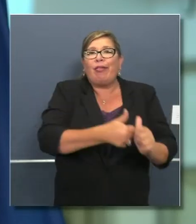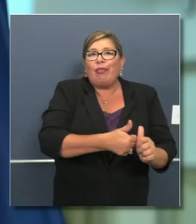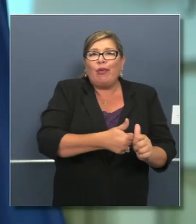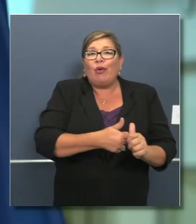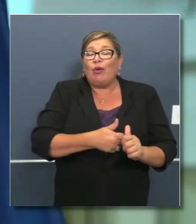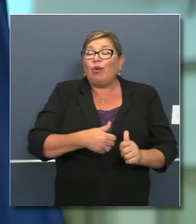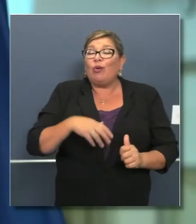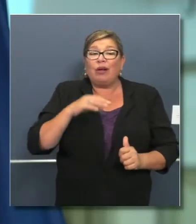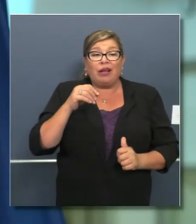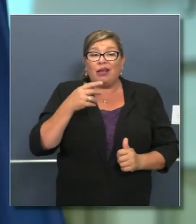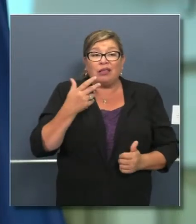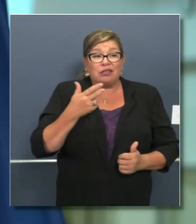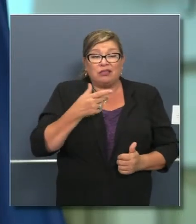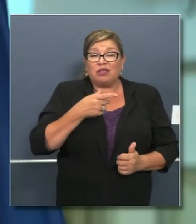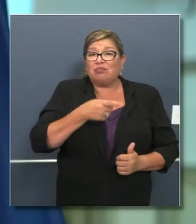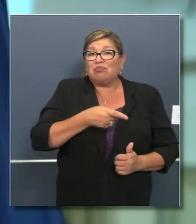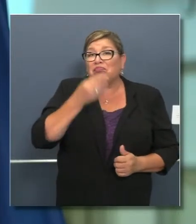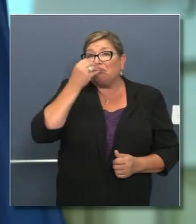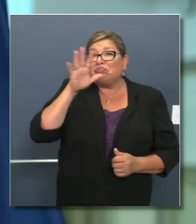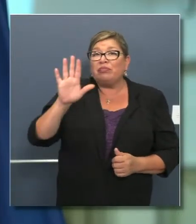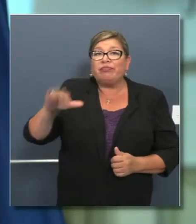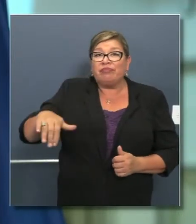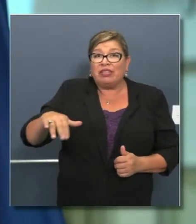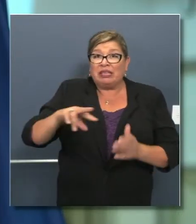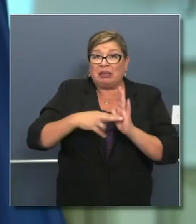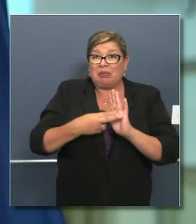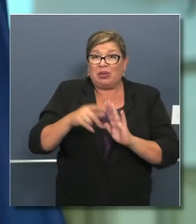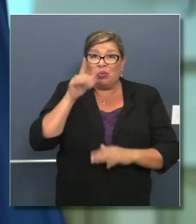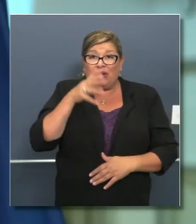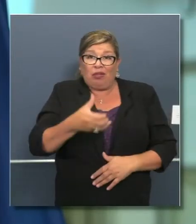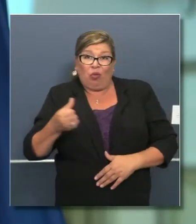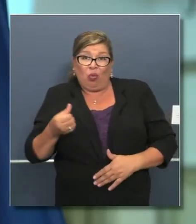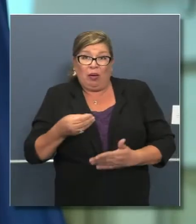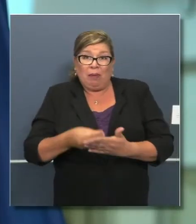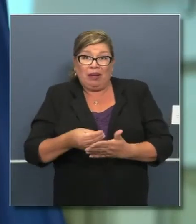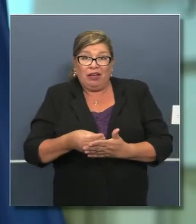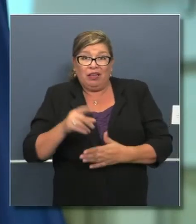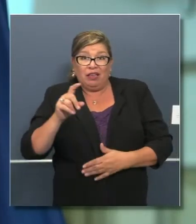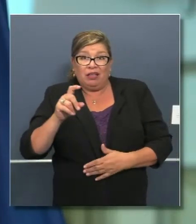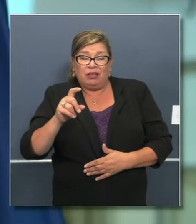encourage you to take a look at the language that the legislature will be considering in the budget